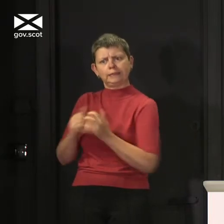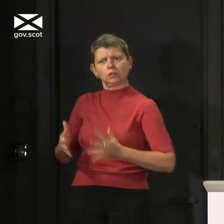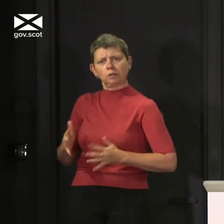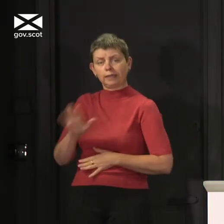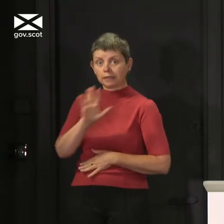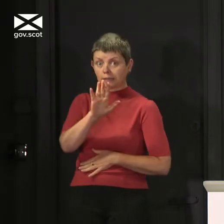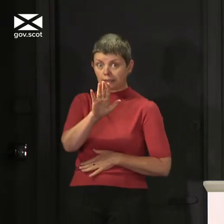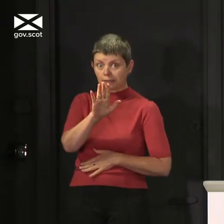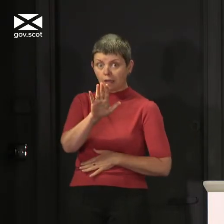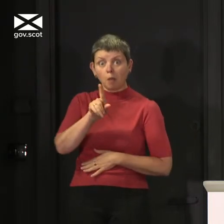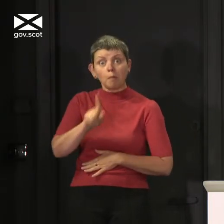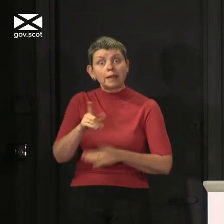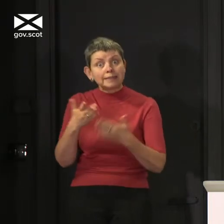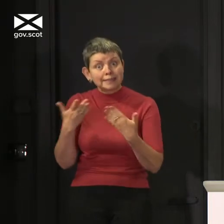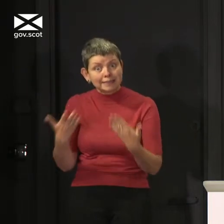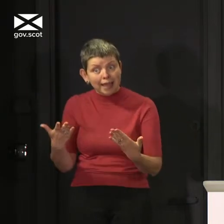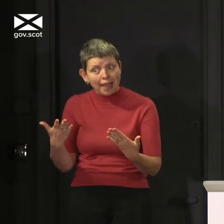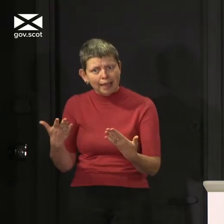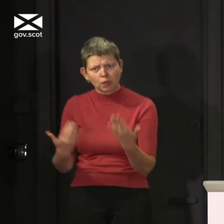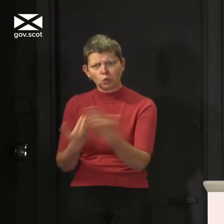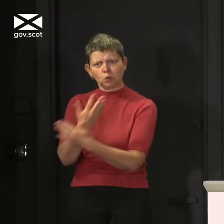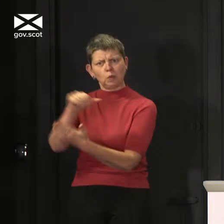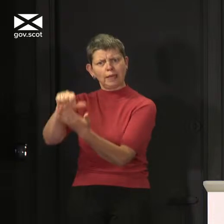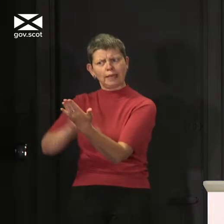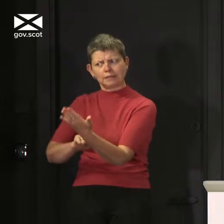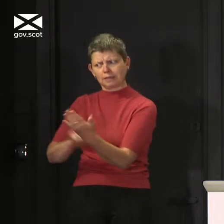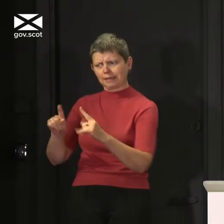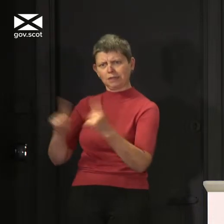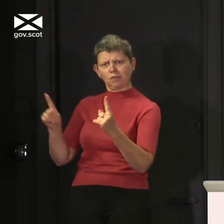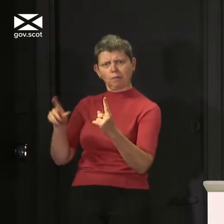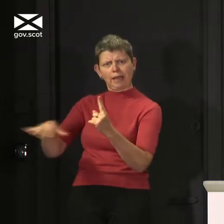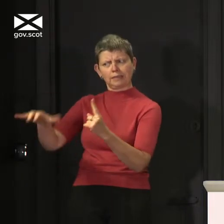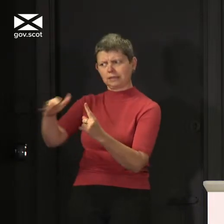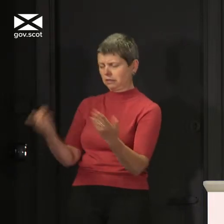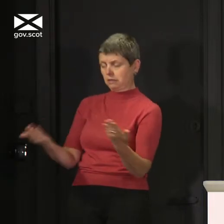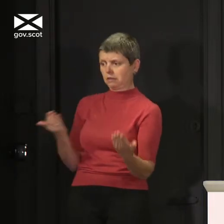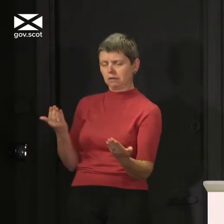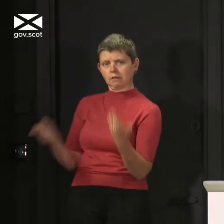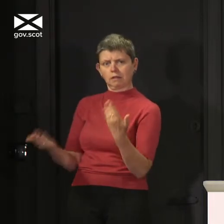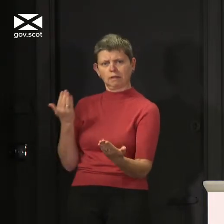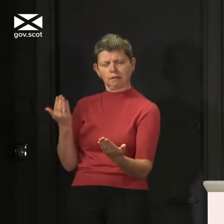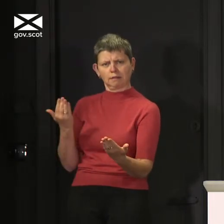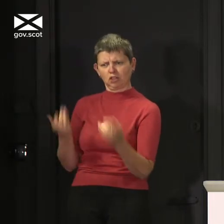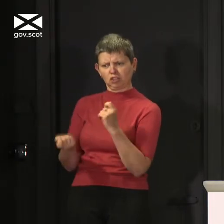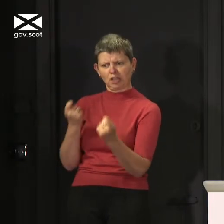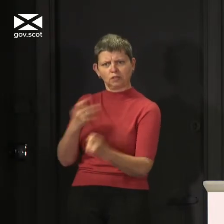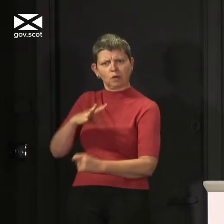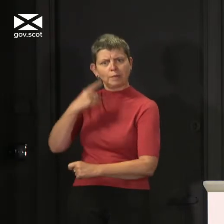the list that they have shared with us today. So, we need as the Scottish Government to